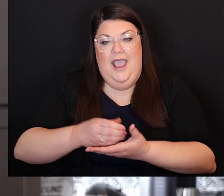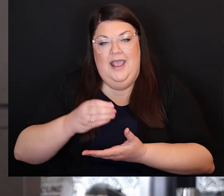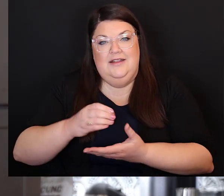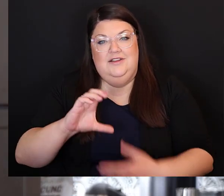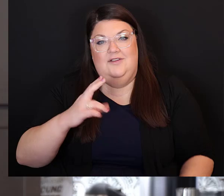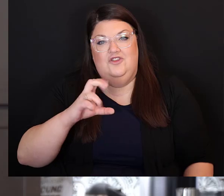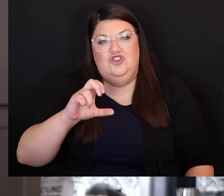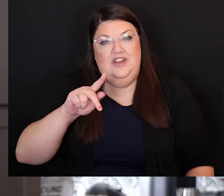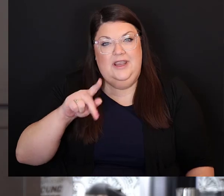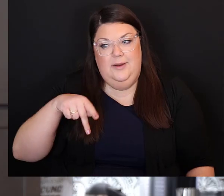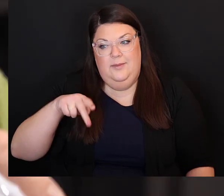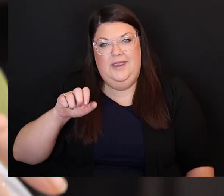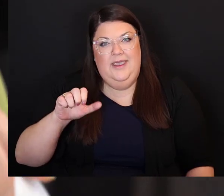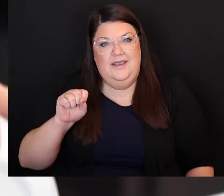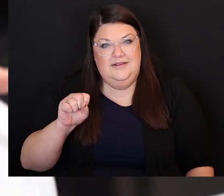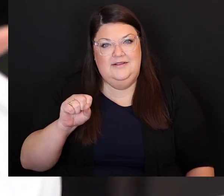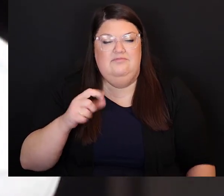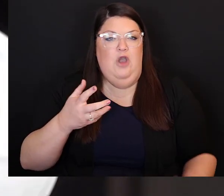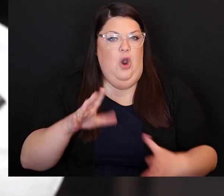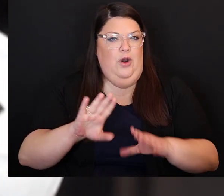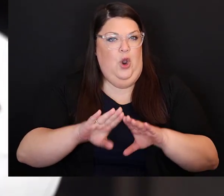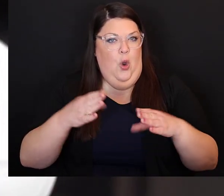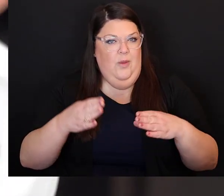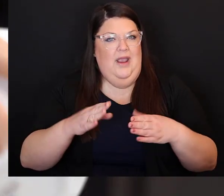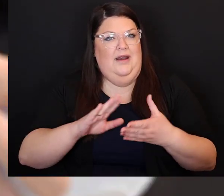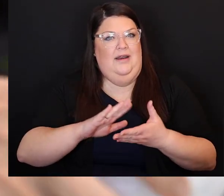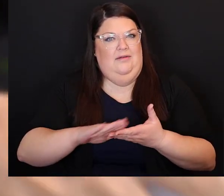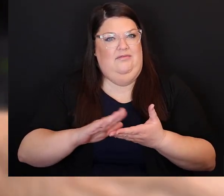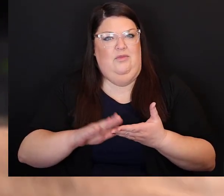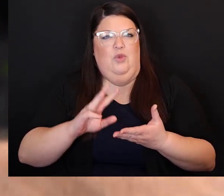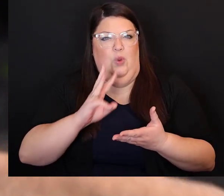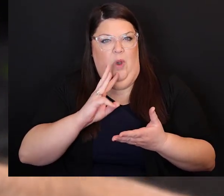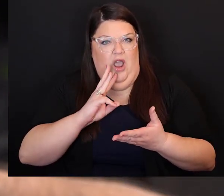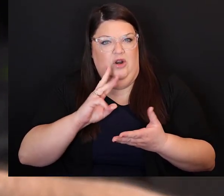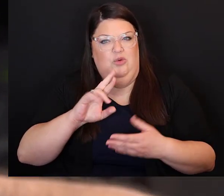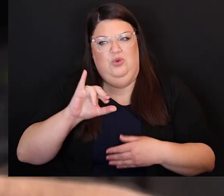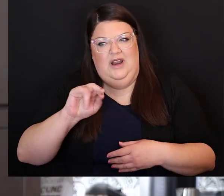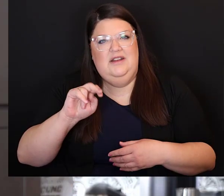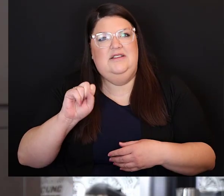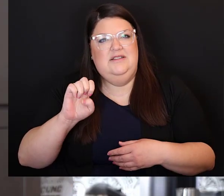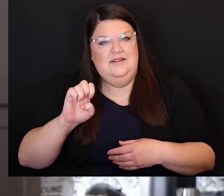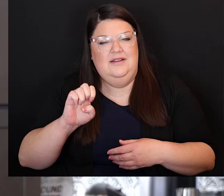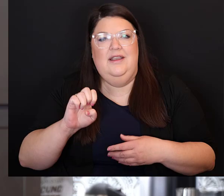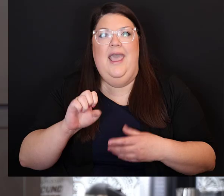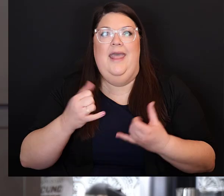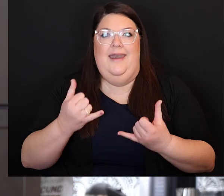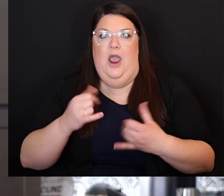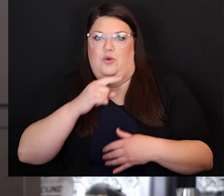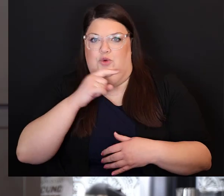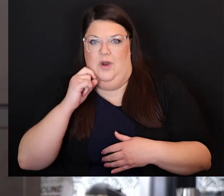that I've already opened and I rinsed really well. You want 'em really well and dried. Then we're gonna add our cucumber,